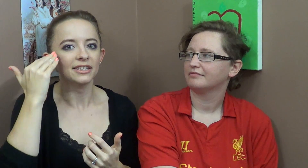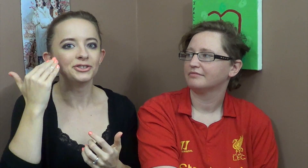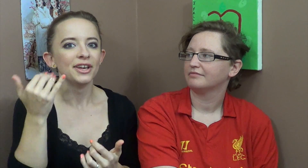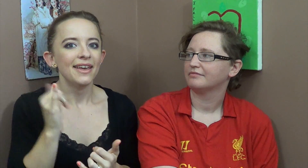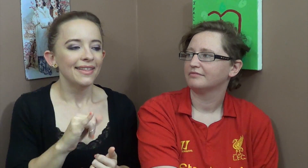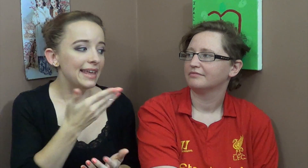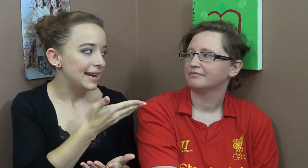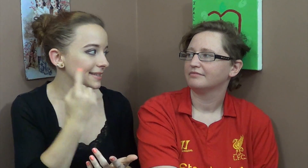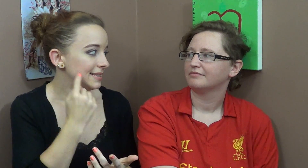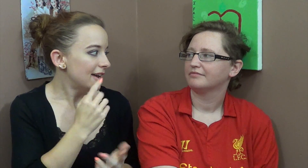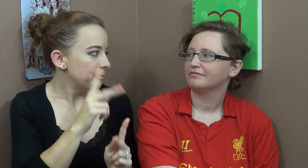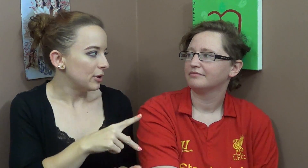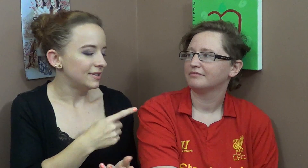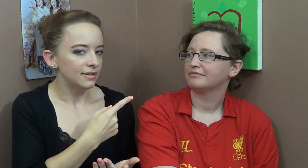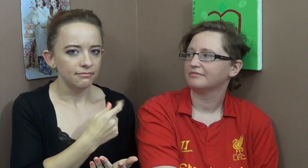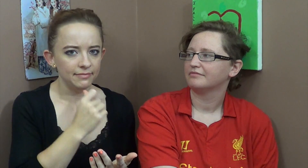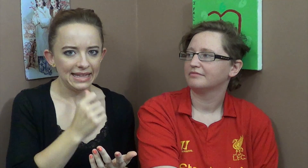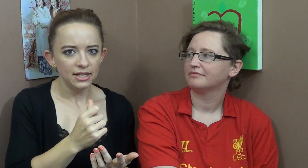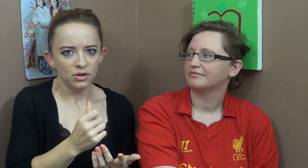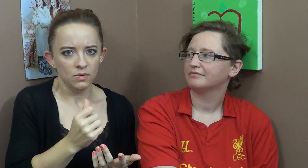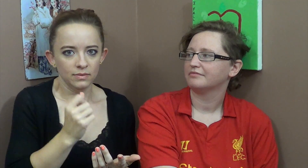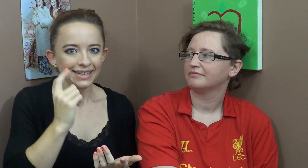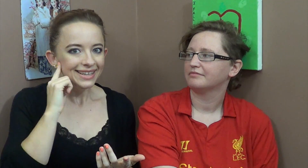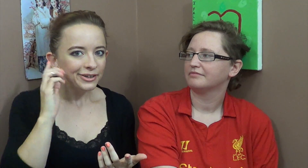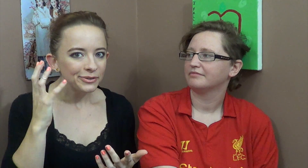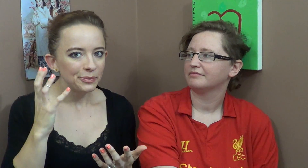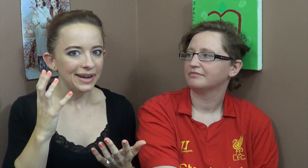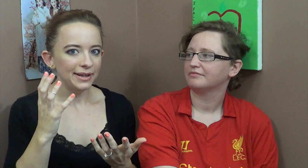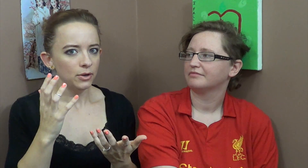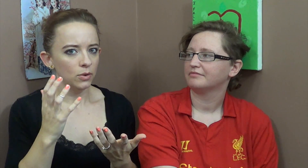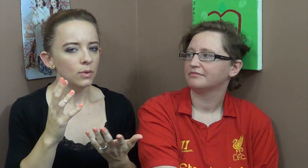knowledge that as a Deaf person... they don't hear the radio,